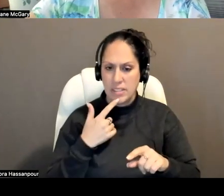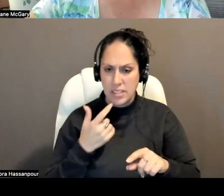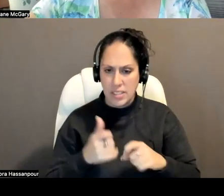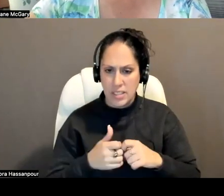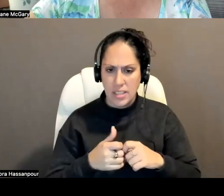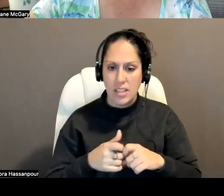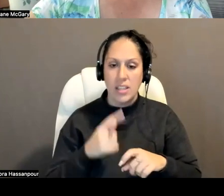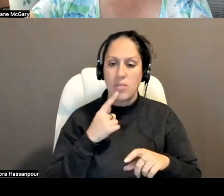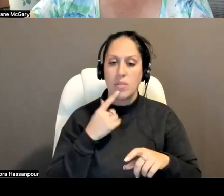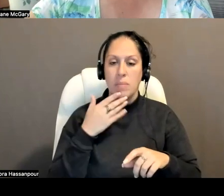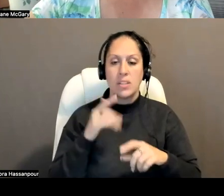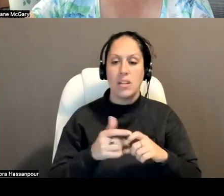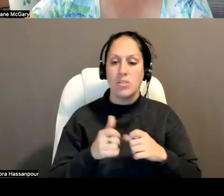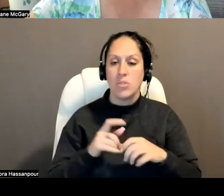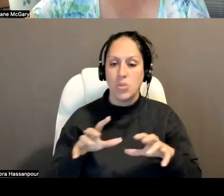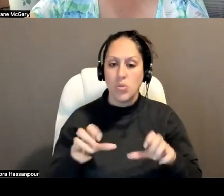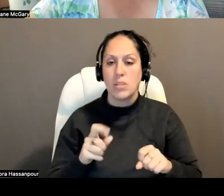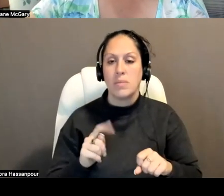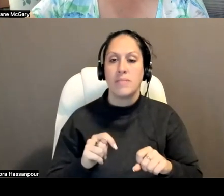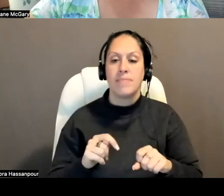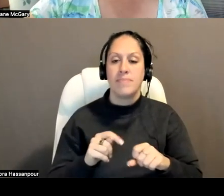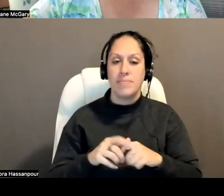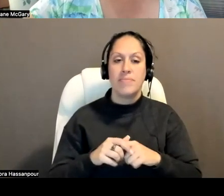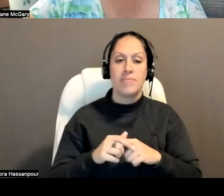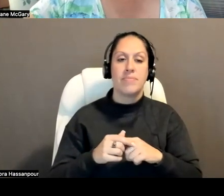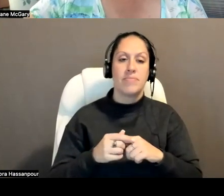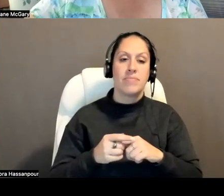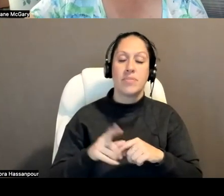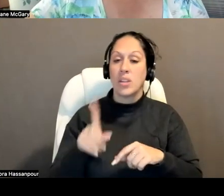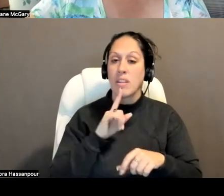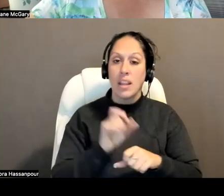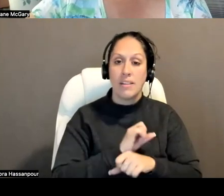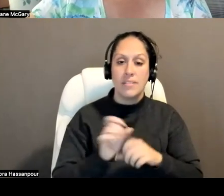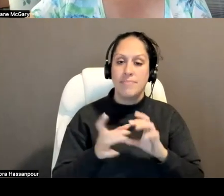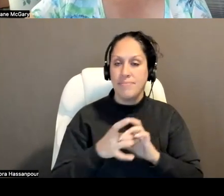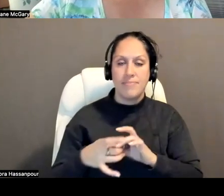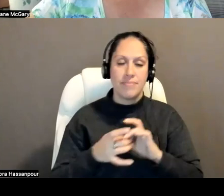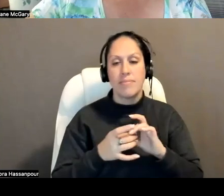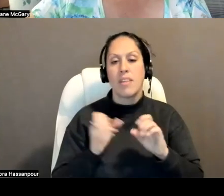Grasp? Yeah, yeah to grasp. You definitely connected, you definitely